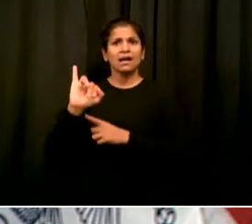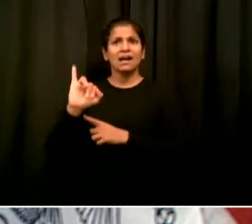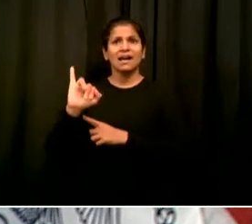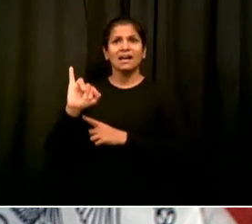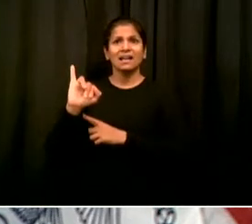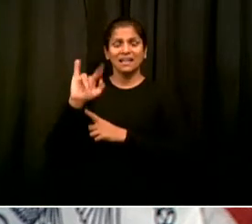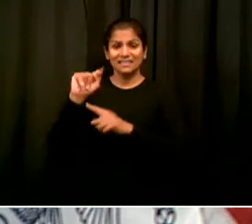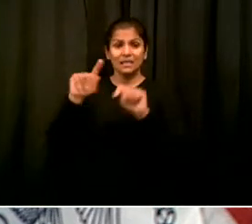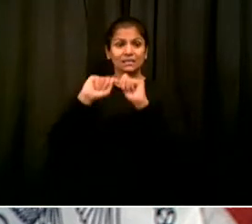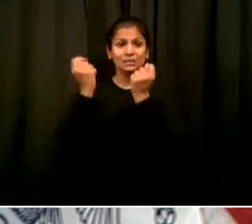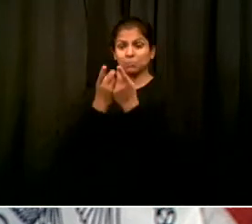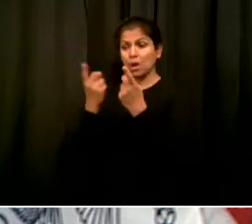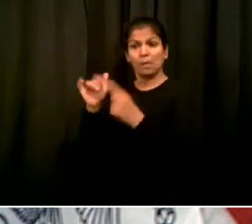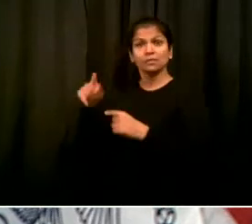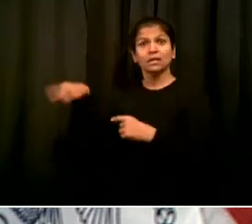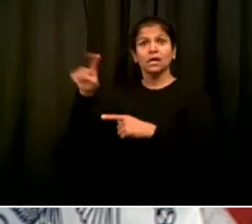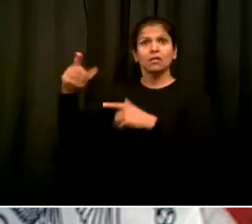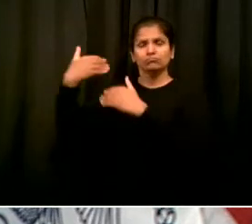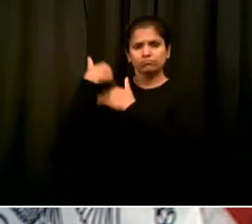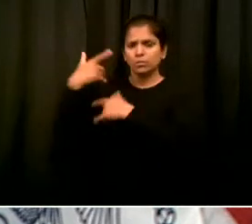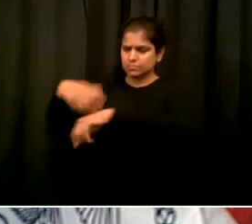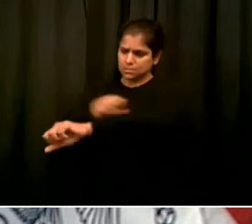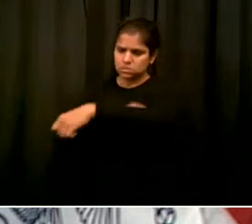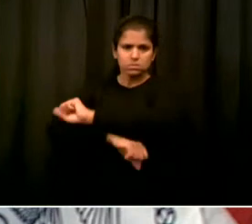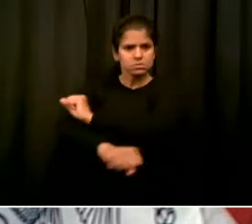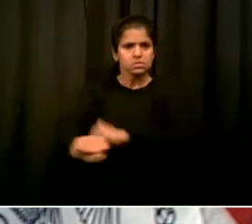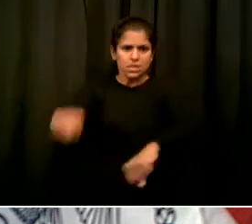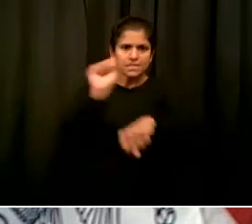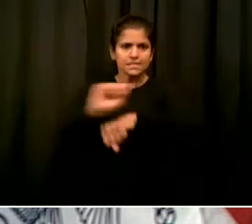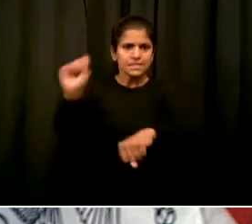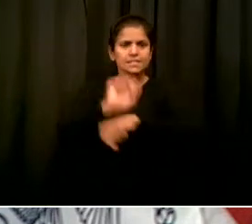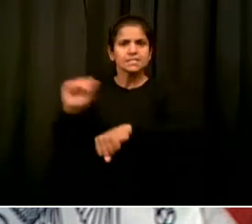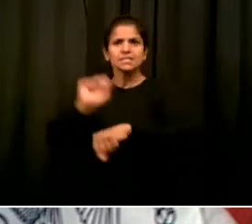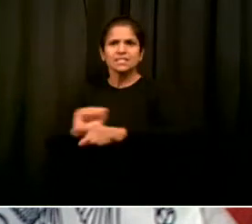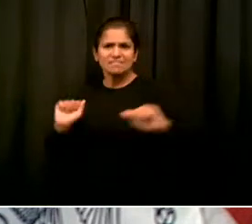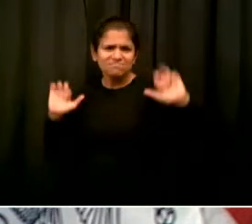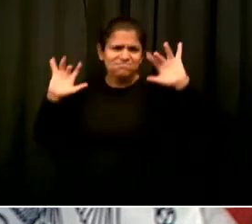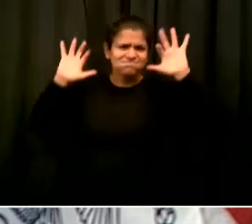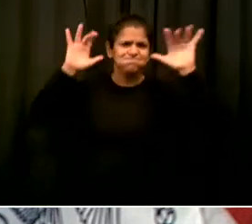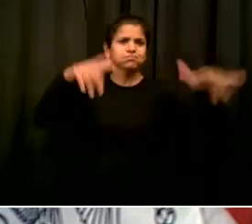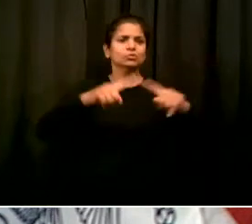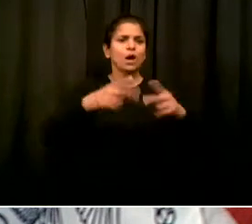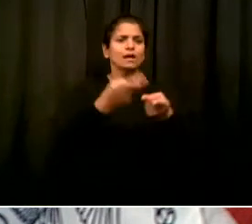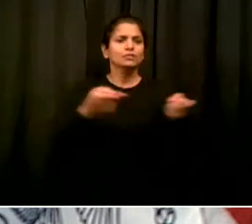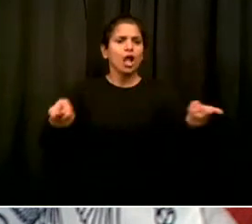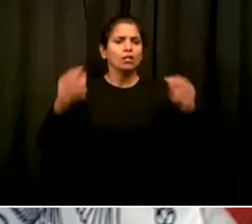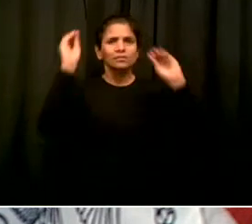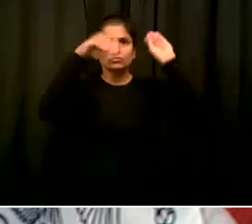SHELTER DONE. THAT IS A COMMITMENT WE MAKE. OUR ITD IS LEADING THE WAY WORKING WITH OUR DEPARTMENT OF